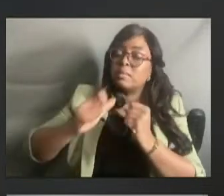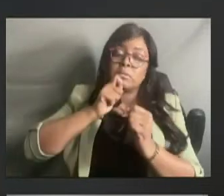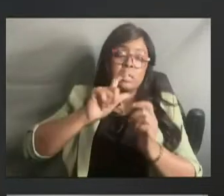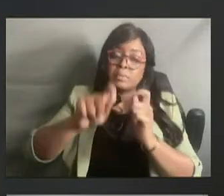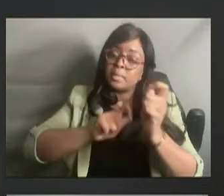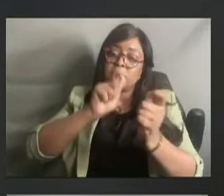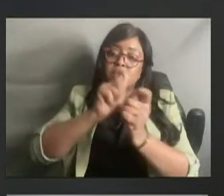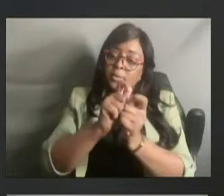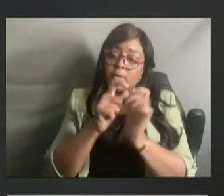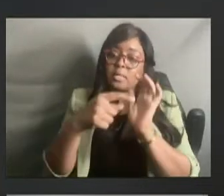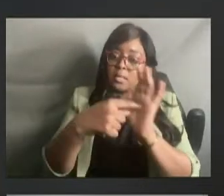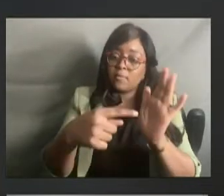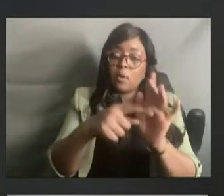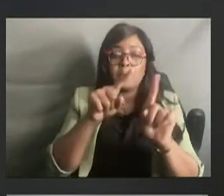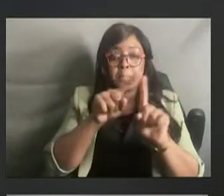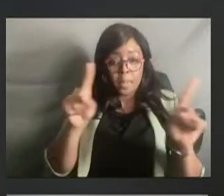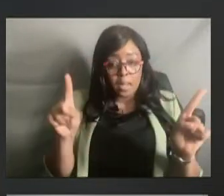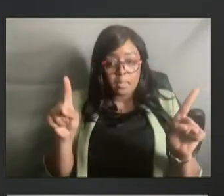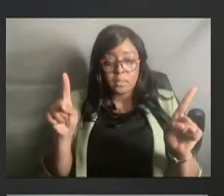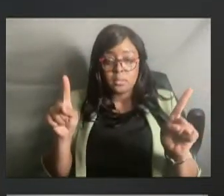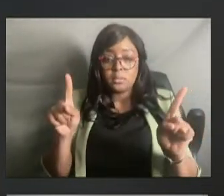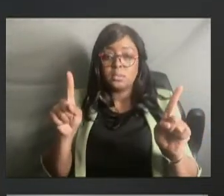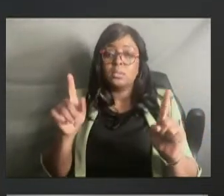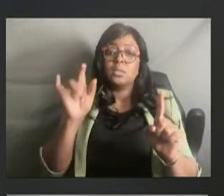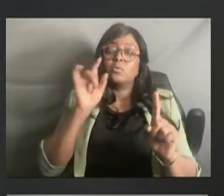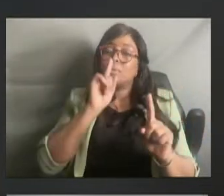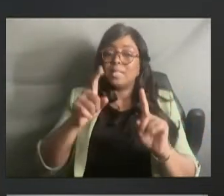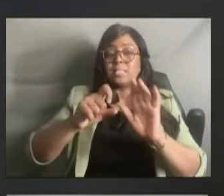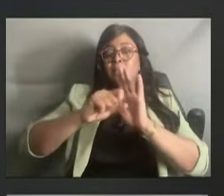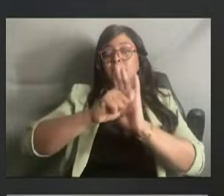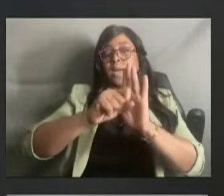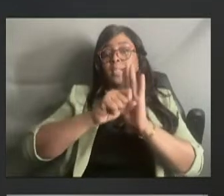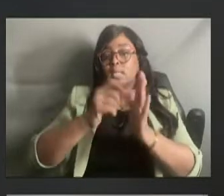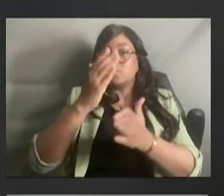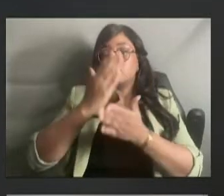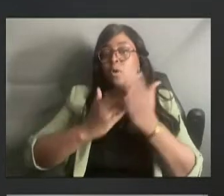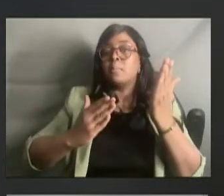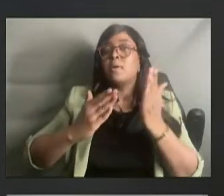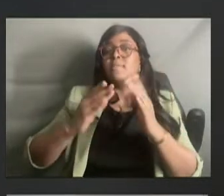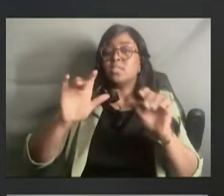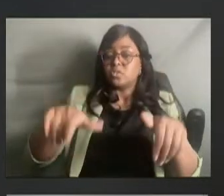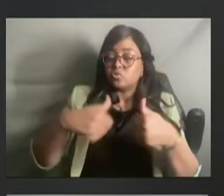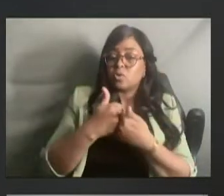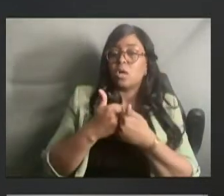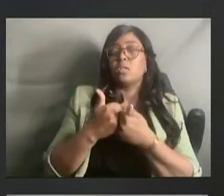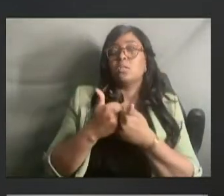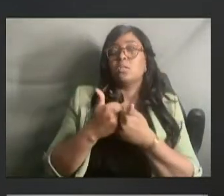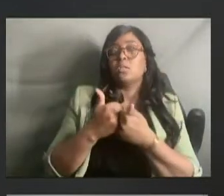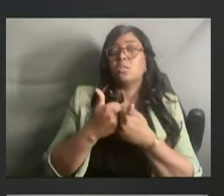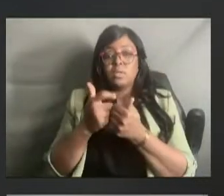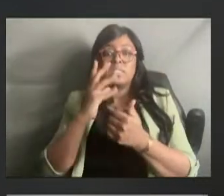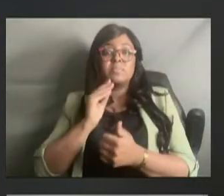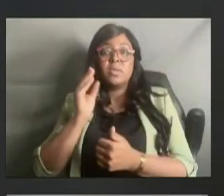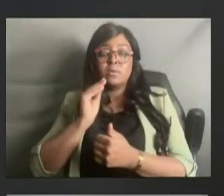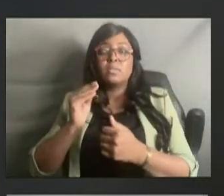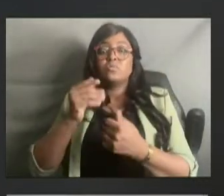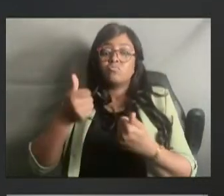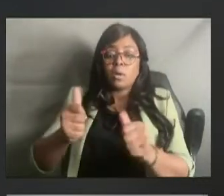little bit of a hyperbole in that. Don't take that as a specific example, but but it is